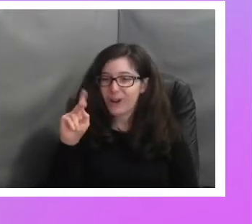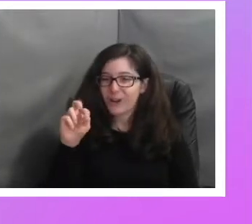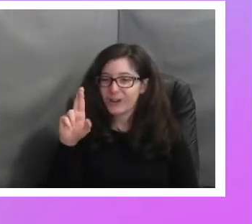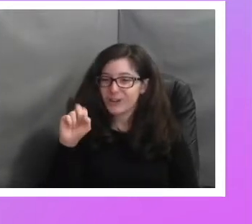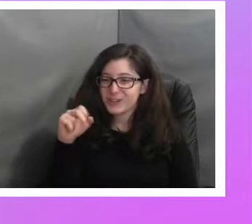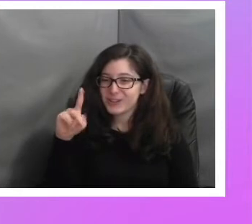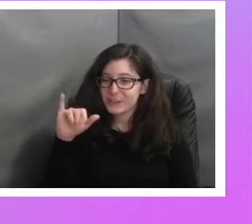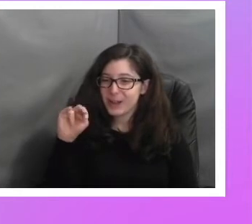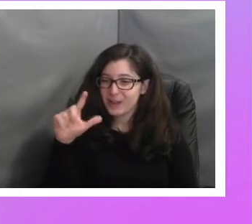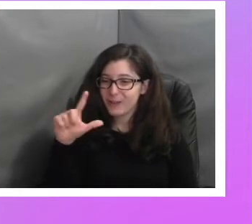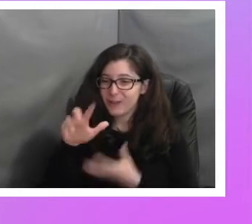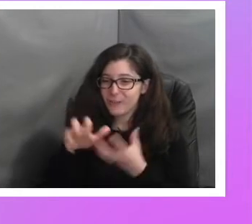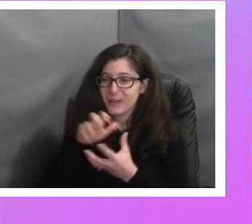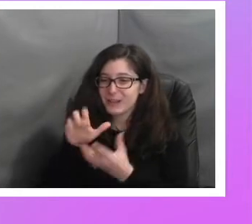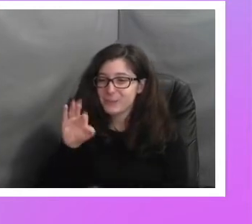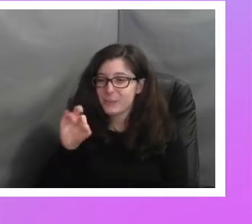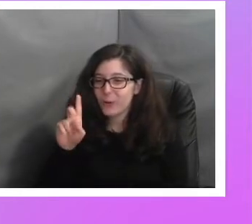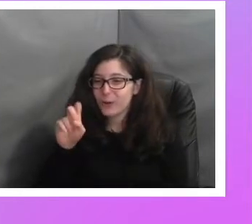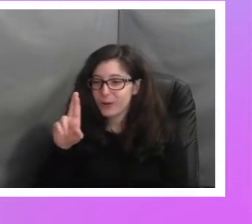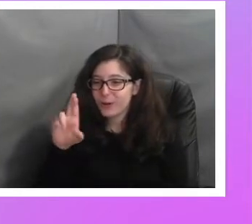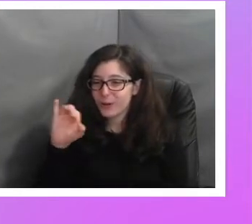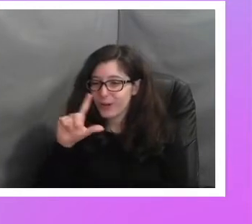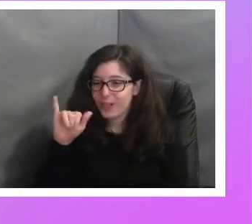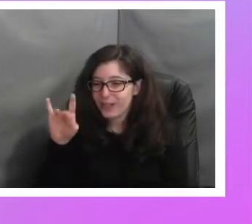and she is uninterested in the topic.